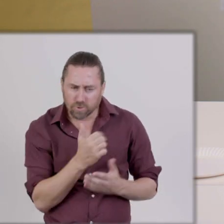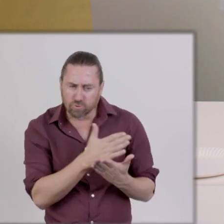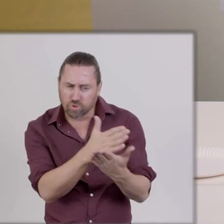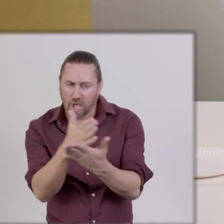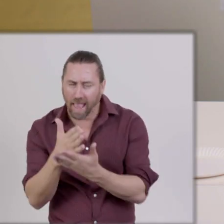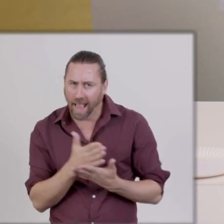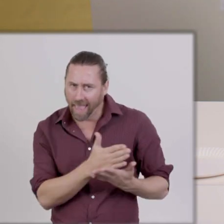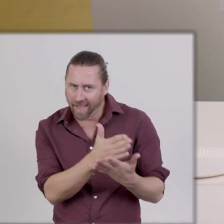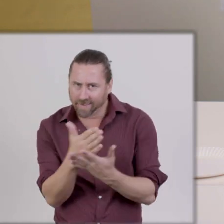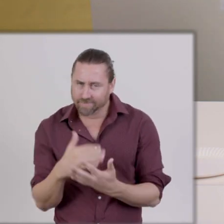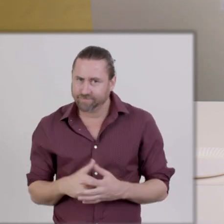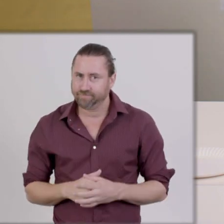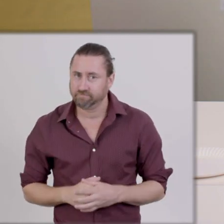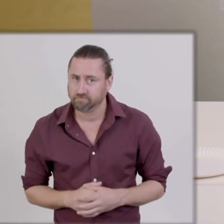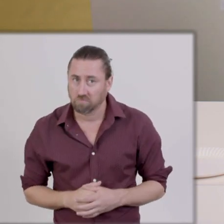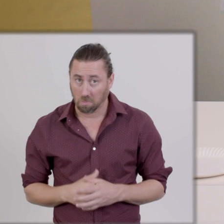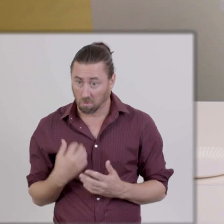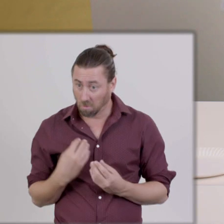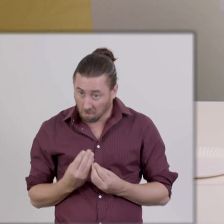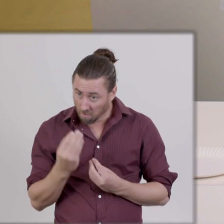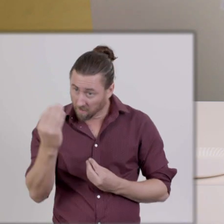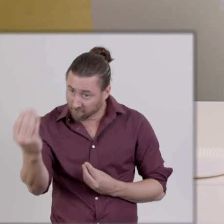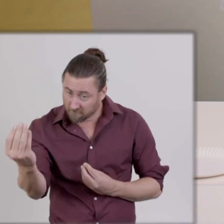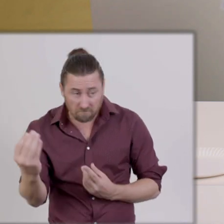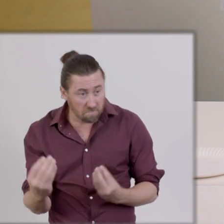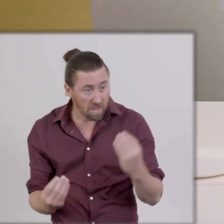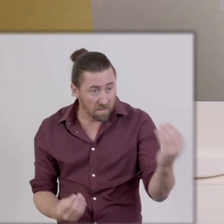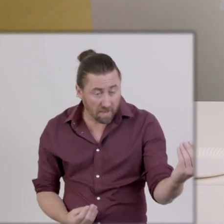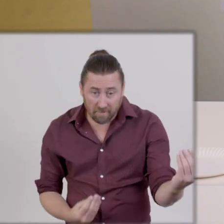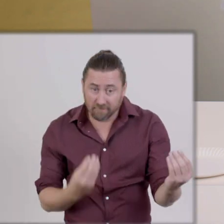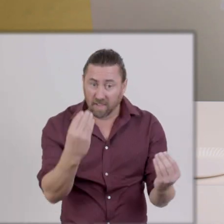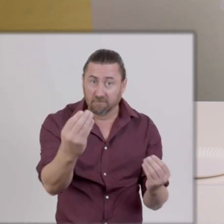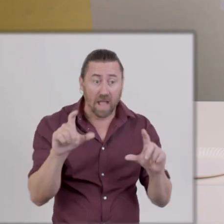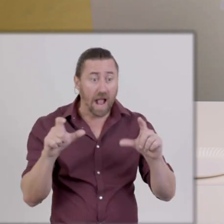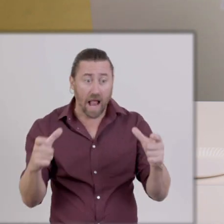We share when we give out materials to our group in a class activity.